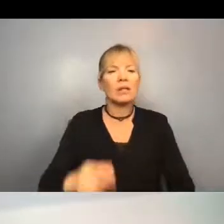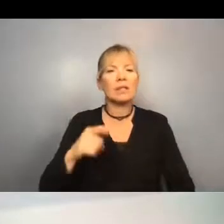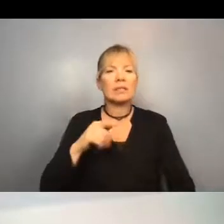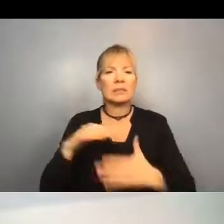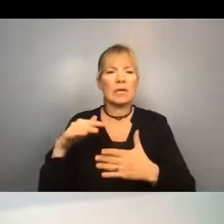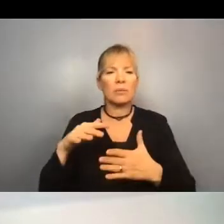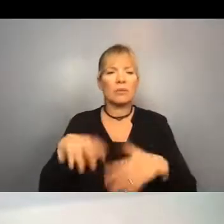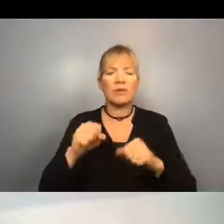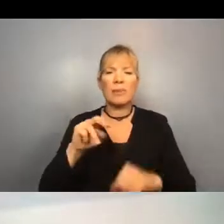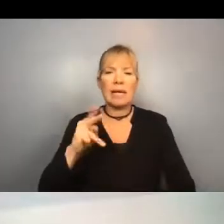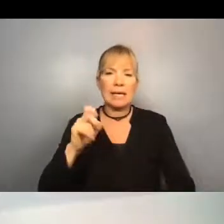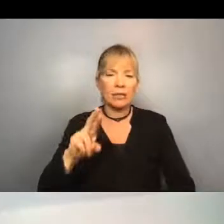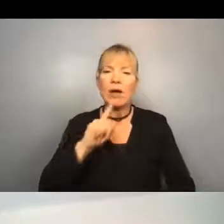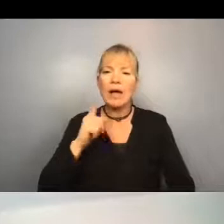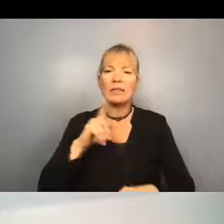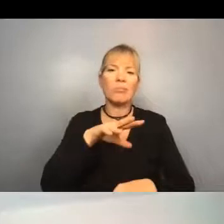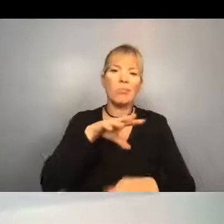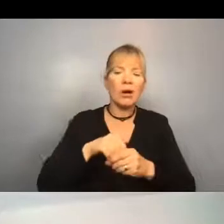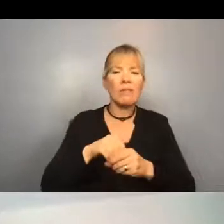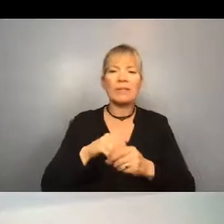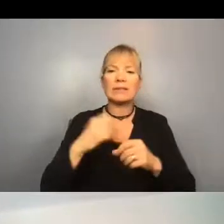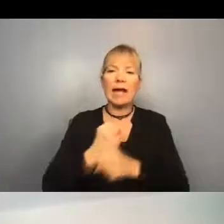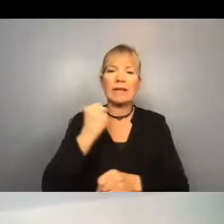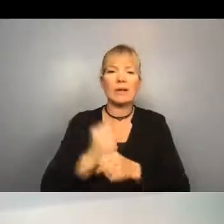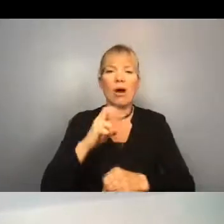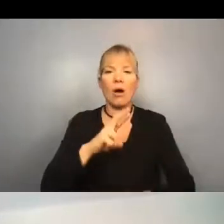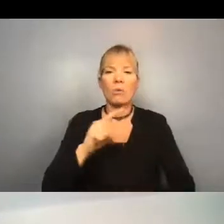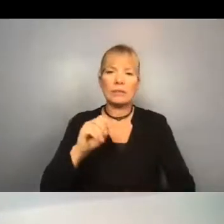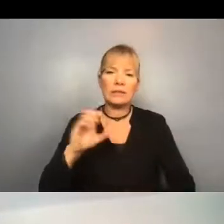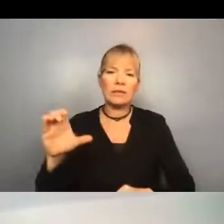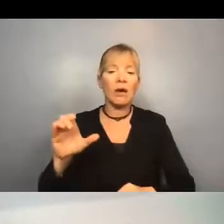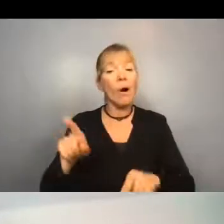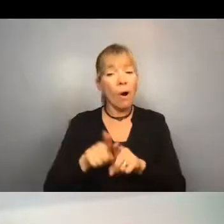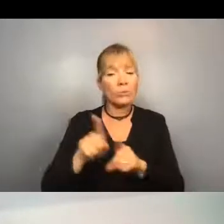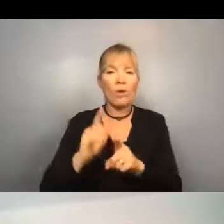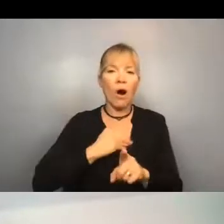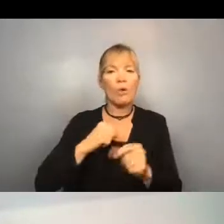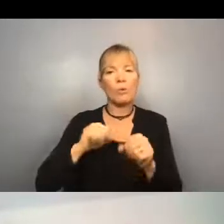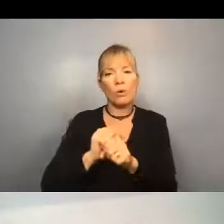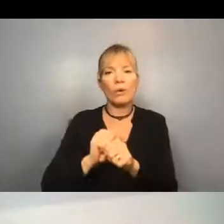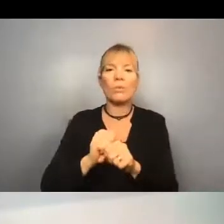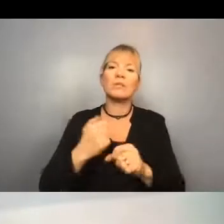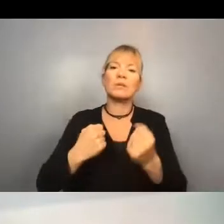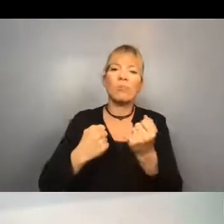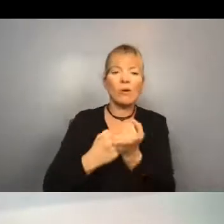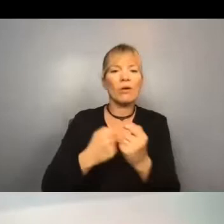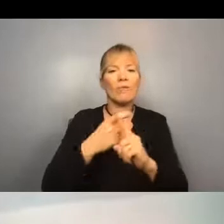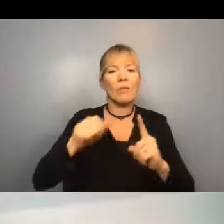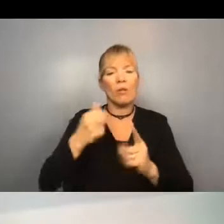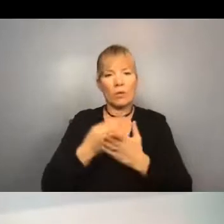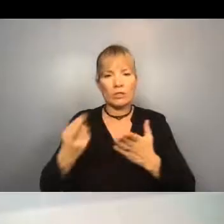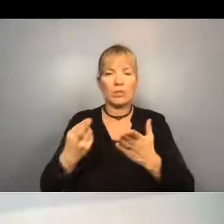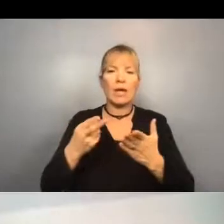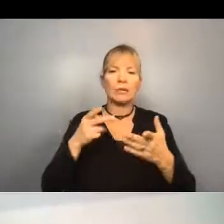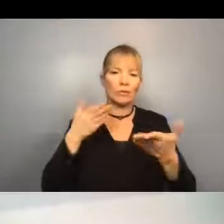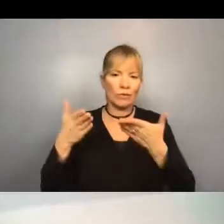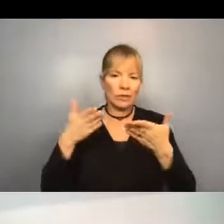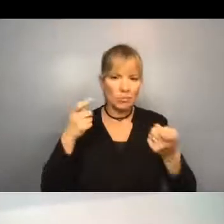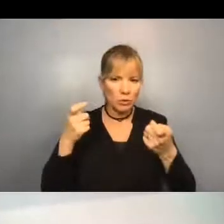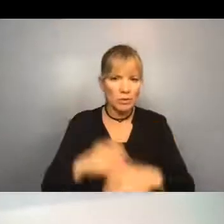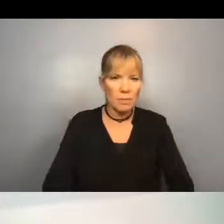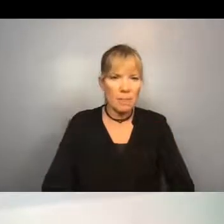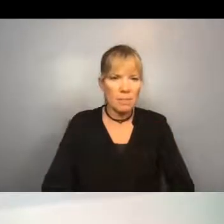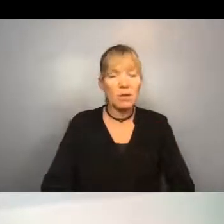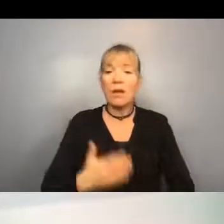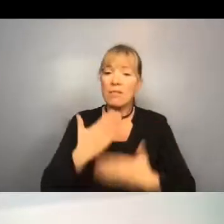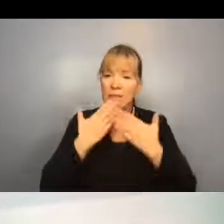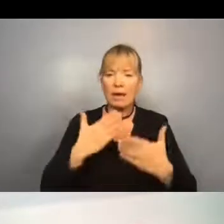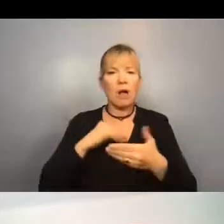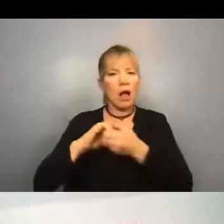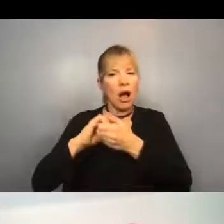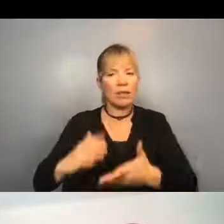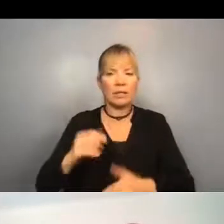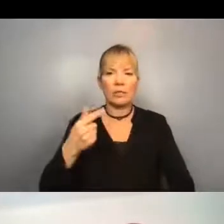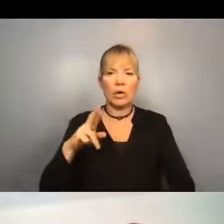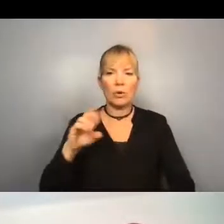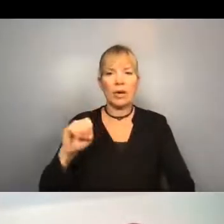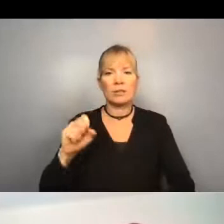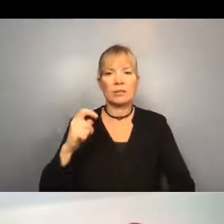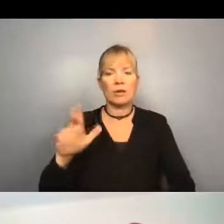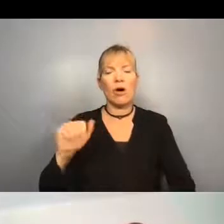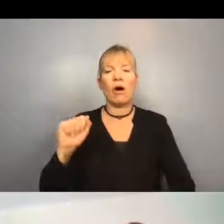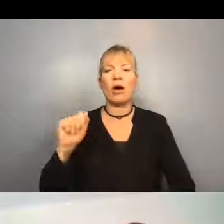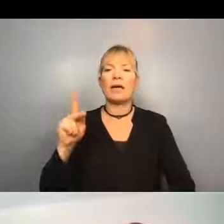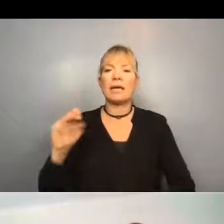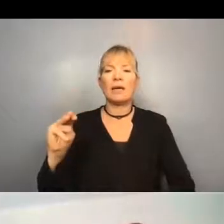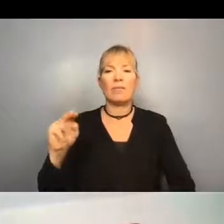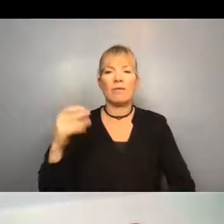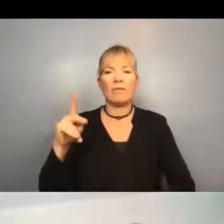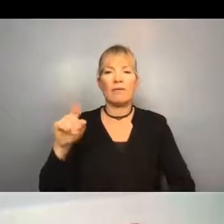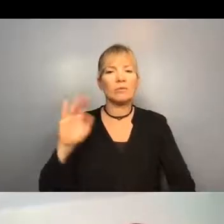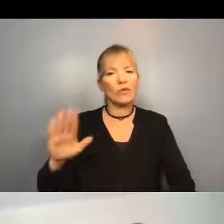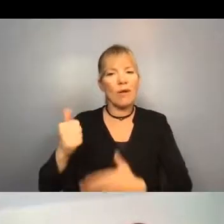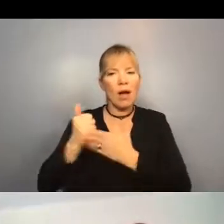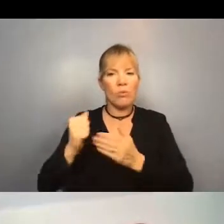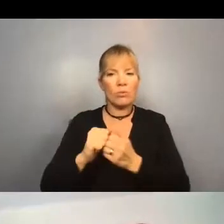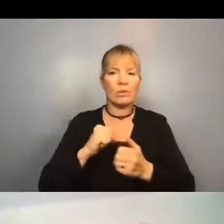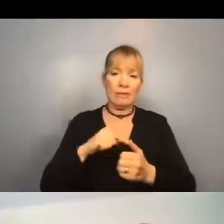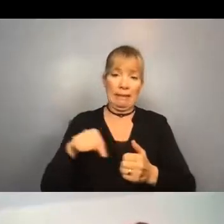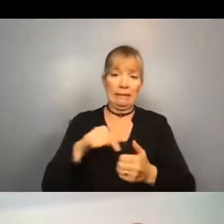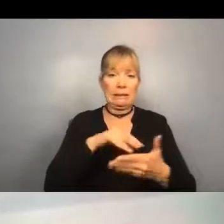This study was funded by NIDILRR as part of the stats OTC and some of the work was funded by HRSA. I would like to thank my colleagues for their assistance with this study.